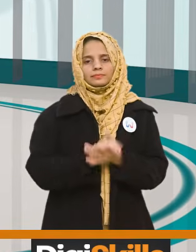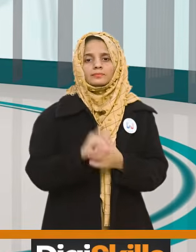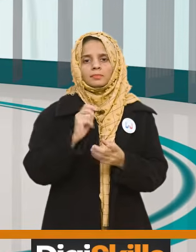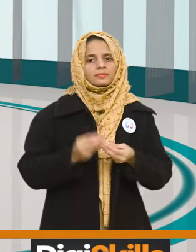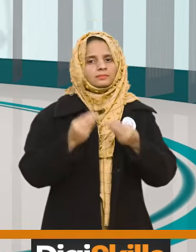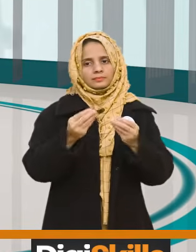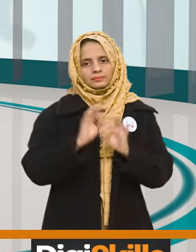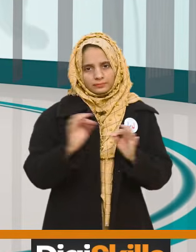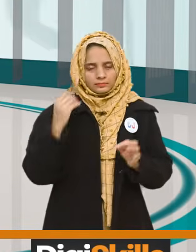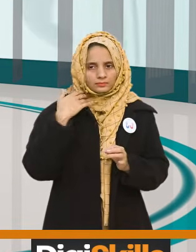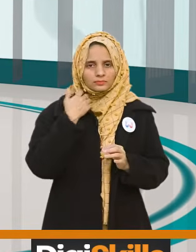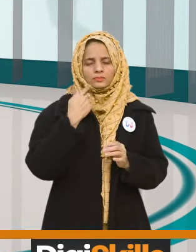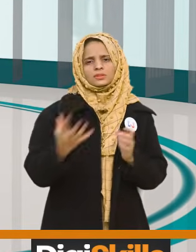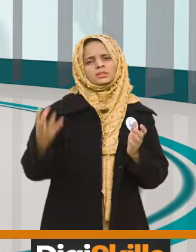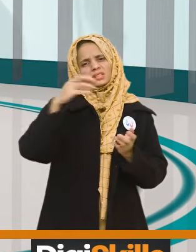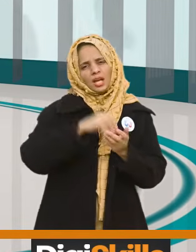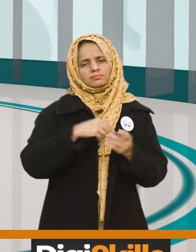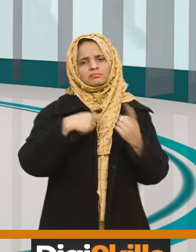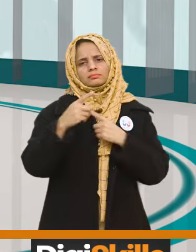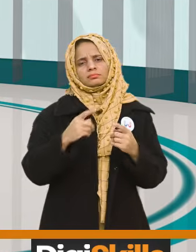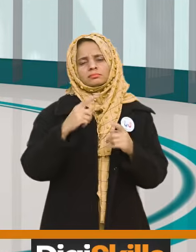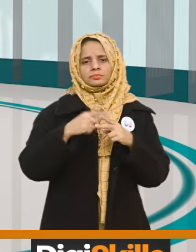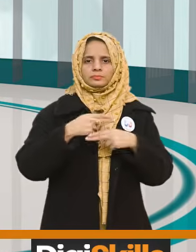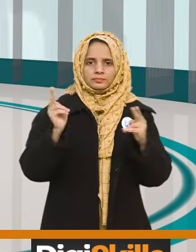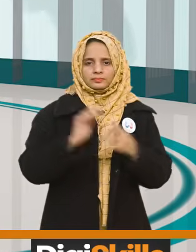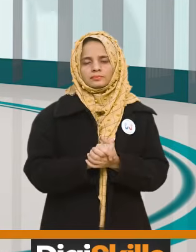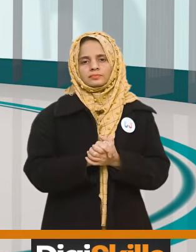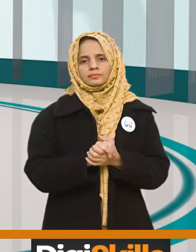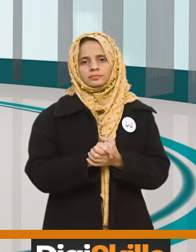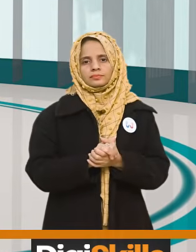When a project is awarded to you, all the restrictions are removed for you, even the invoice.